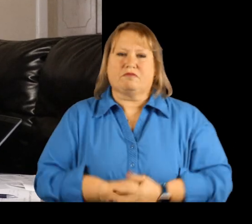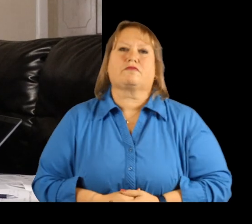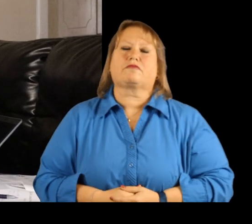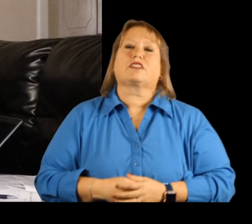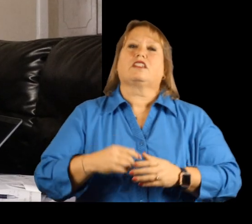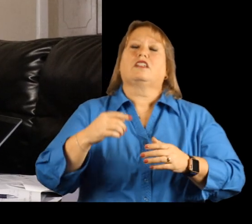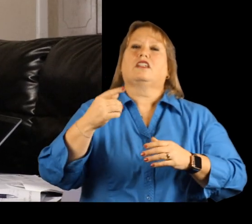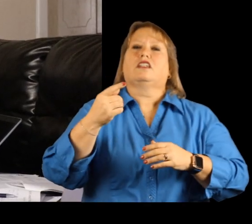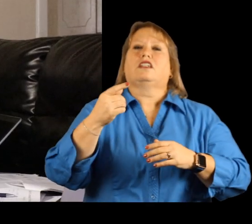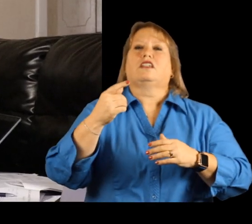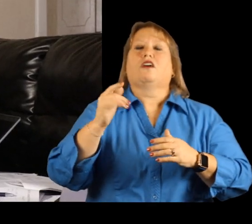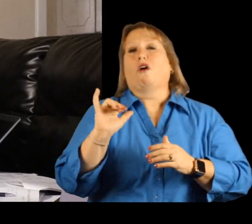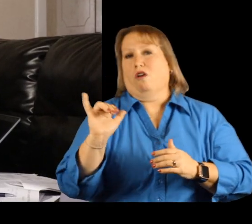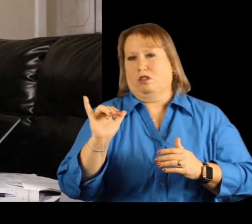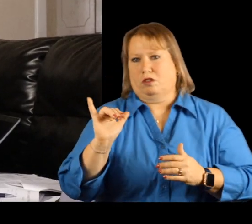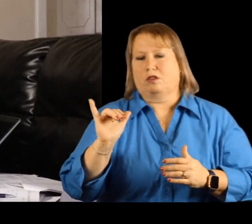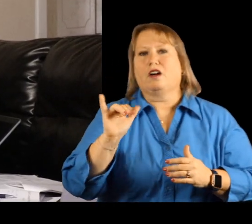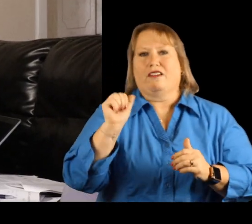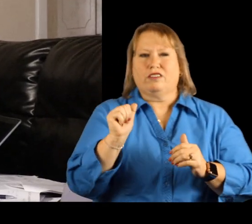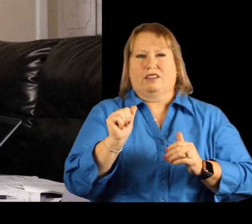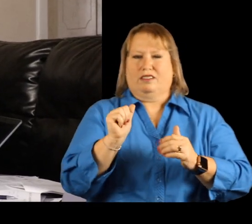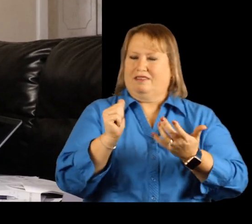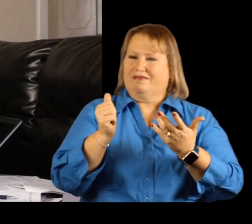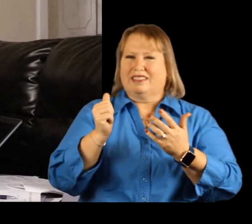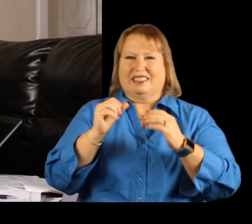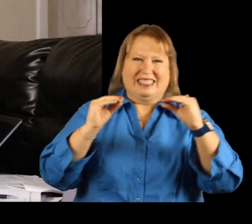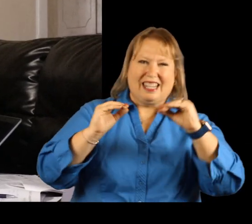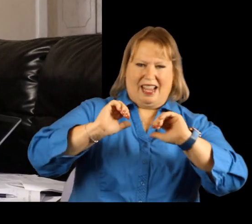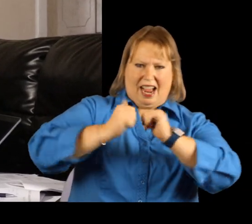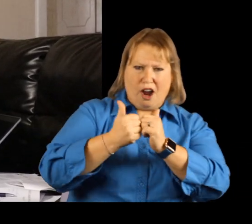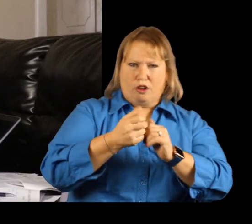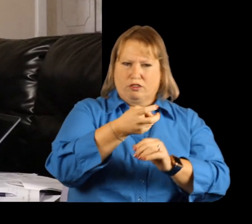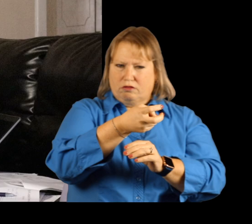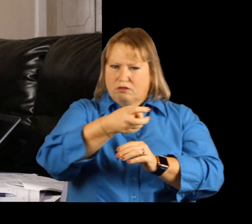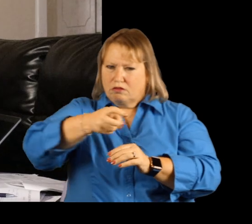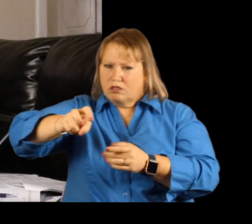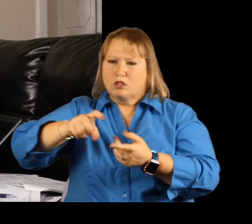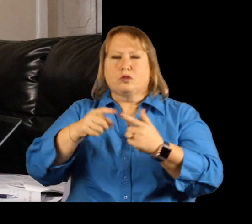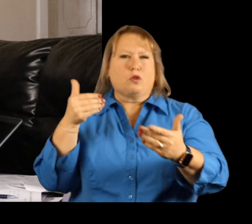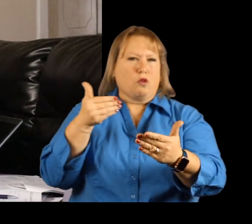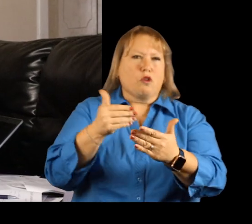Um, then also, we also guide you through the transition process. So when Cayden gets close to his third birthday